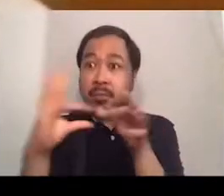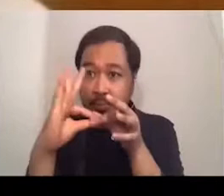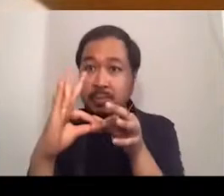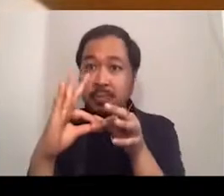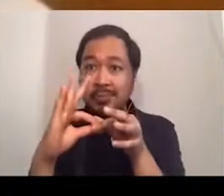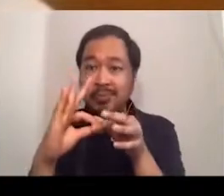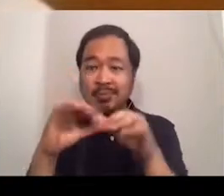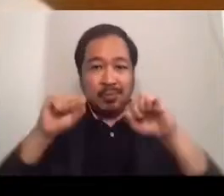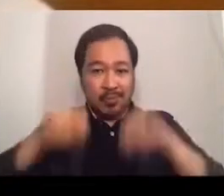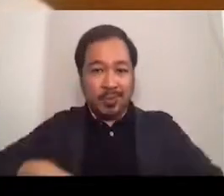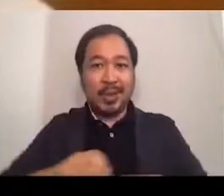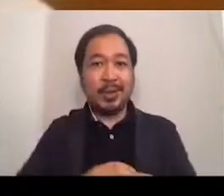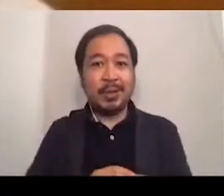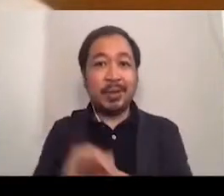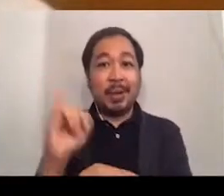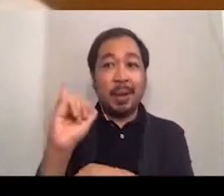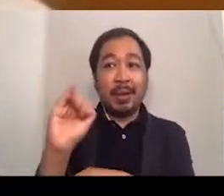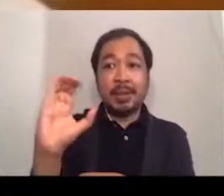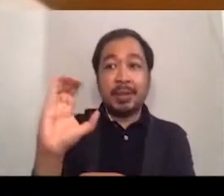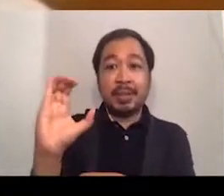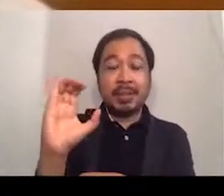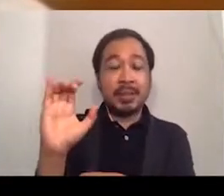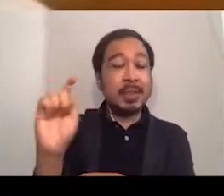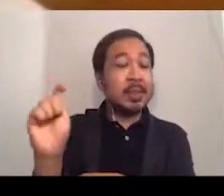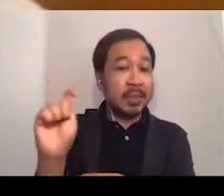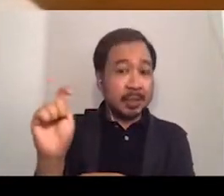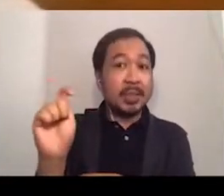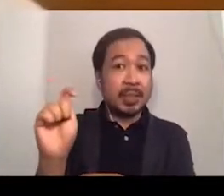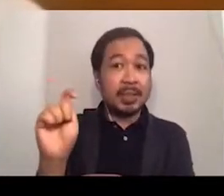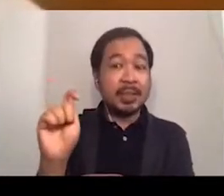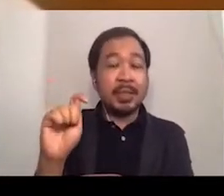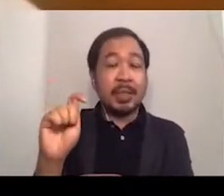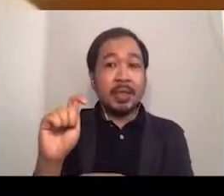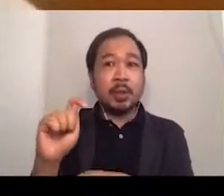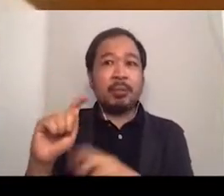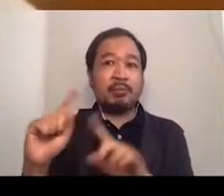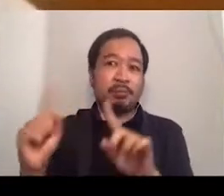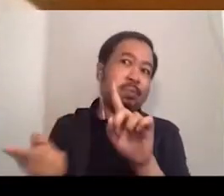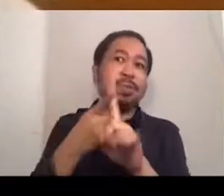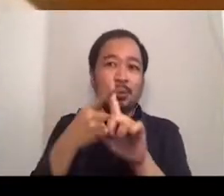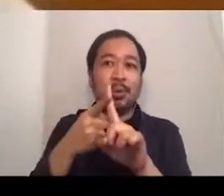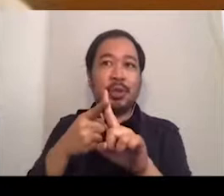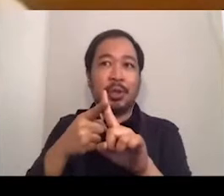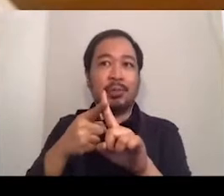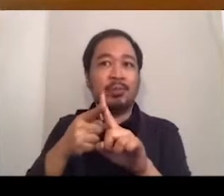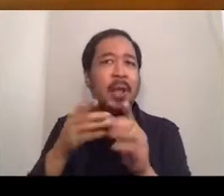and this is especially true for persons with disabilities.